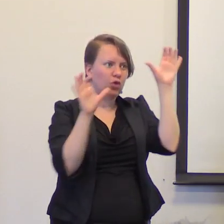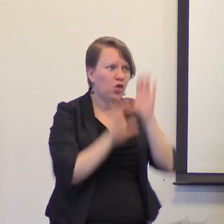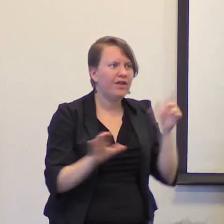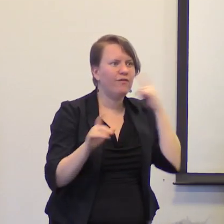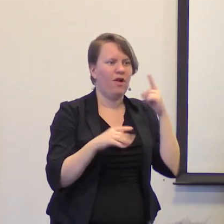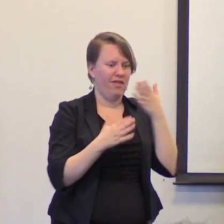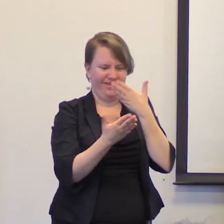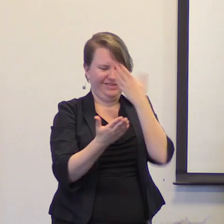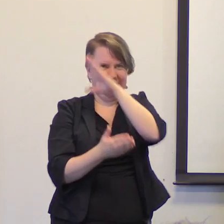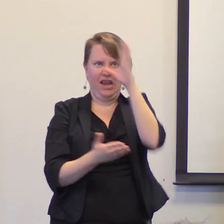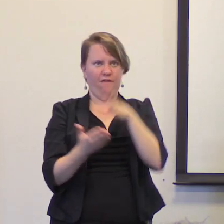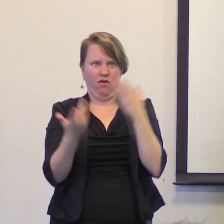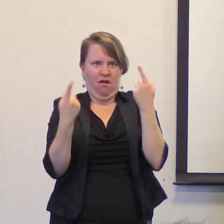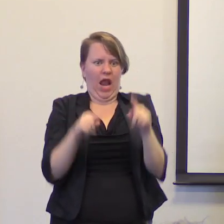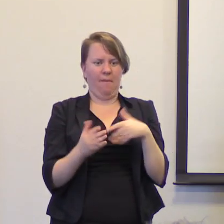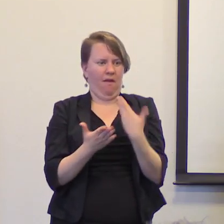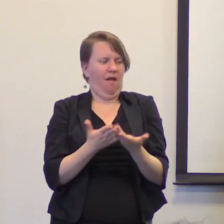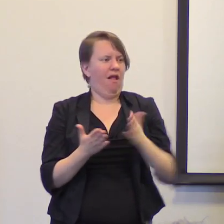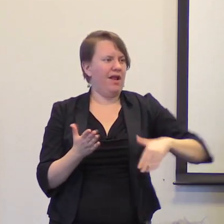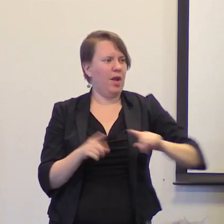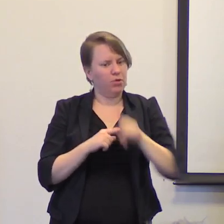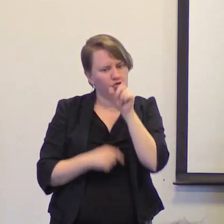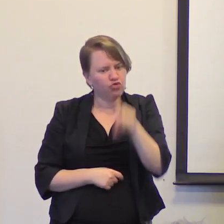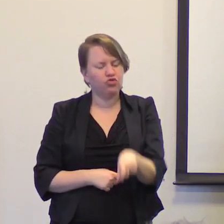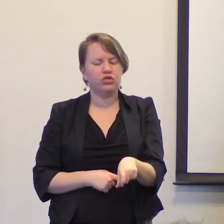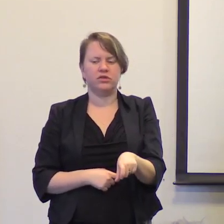I'll tell you one more thing if you want to look at what we're doing and what you can do.